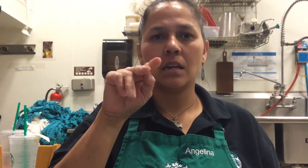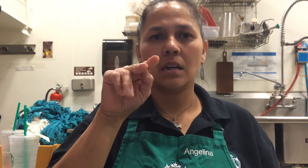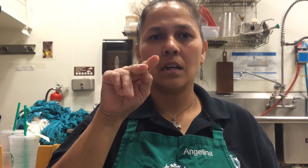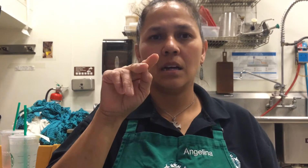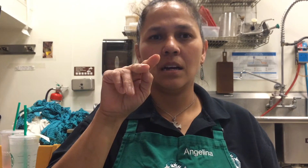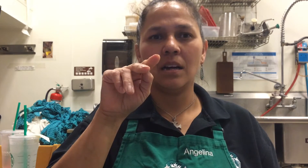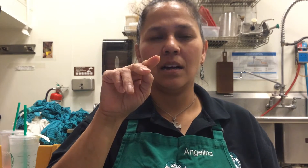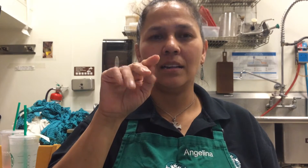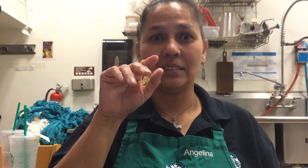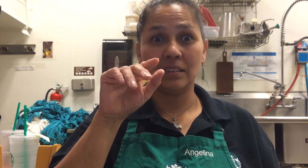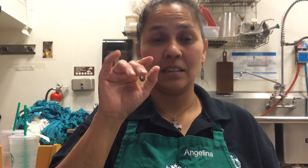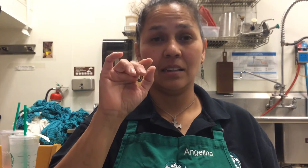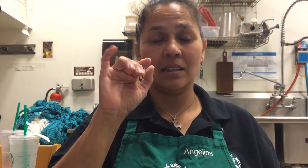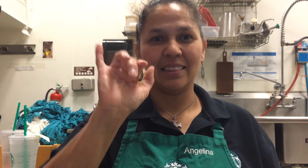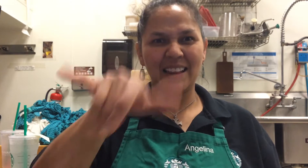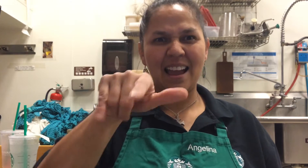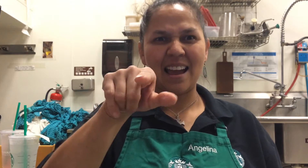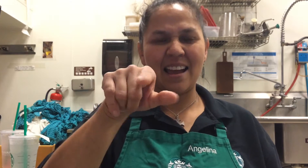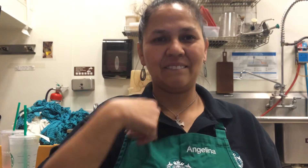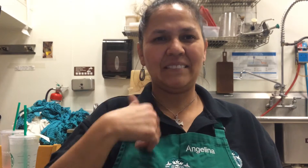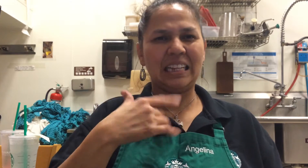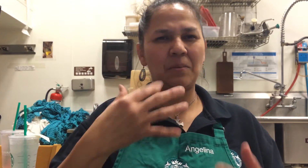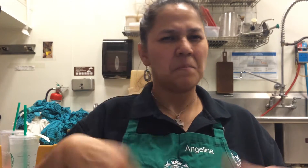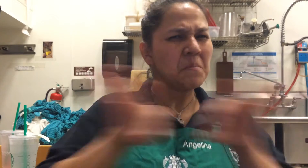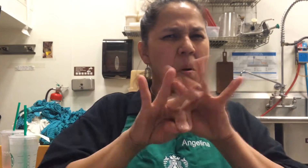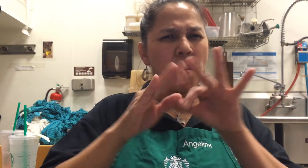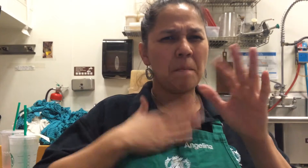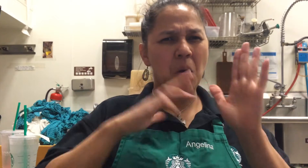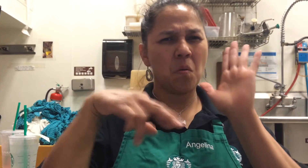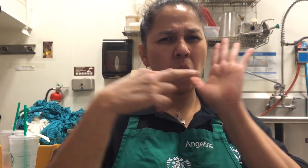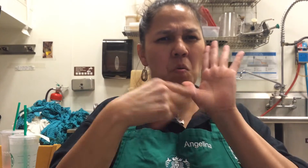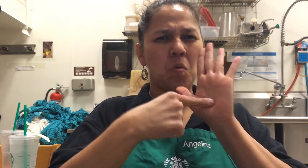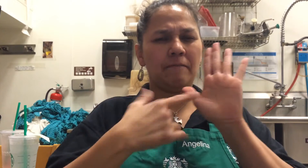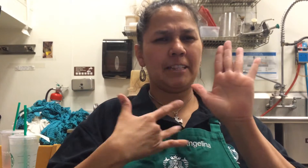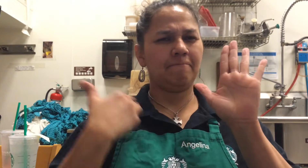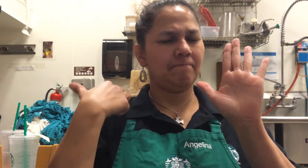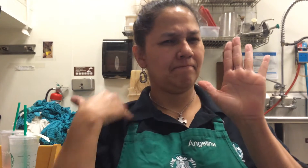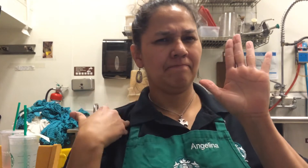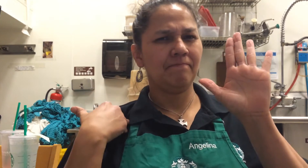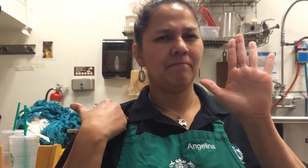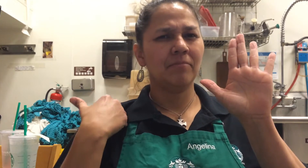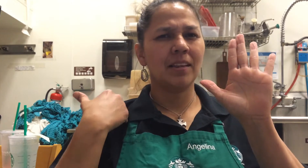I was wordless but this was not my first time; I strongly feel that it's very important for me to present the Deaf community as Starbuck parteners